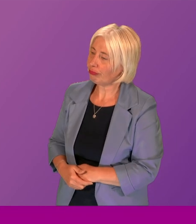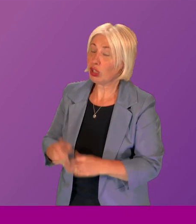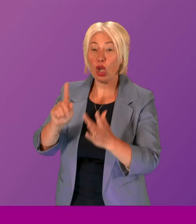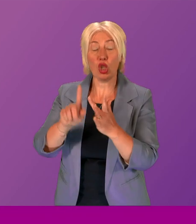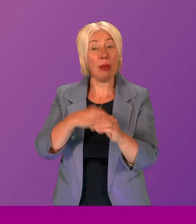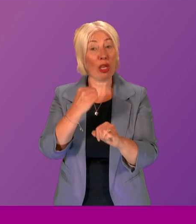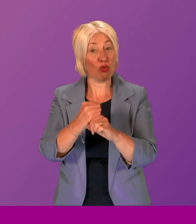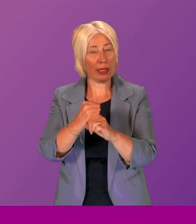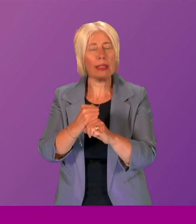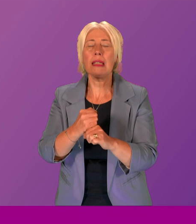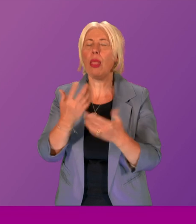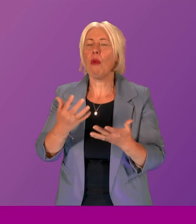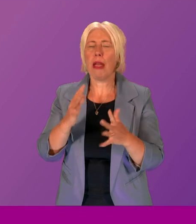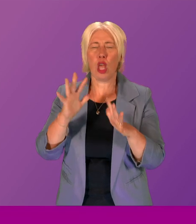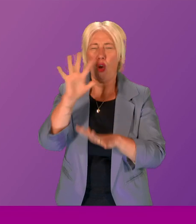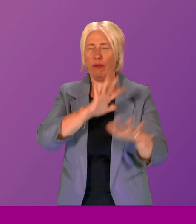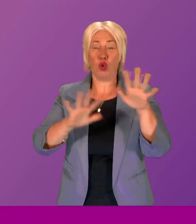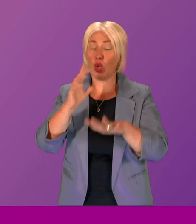Much of the current confusion could have been avoided if Scotland had